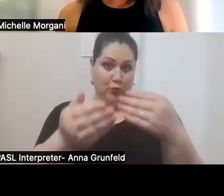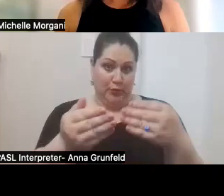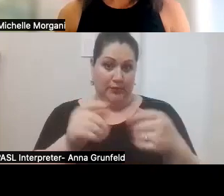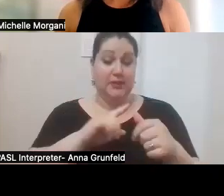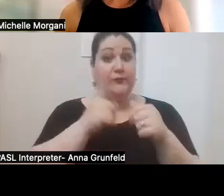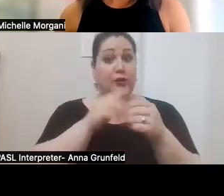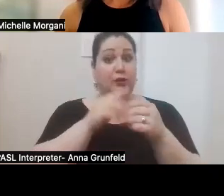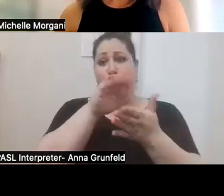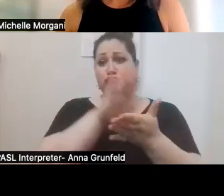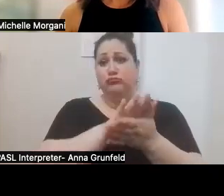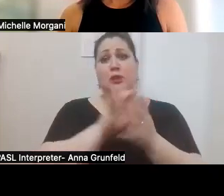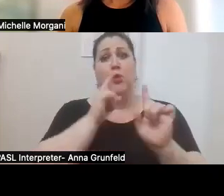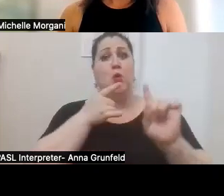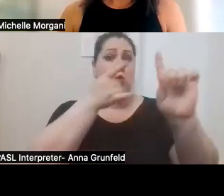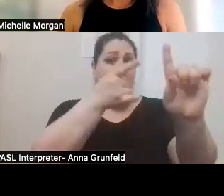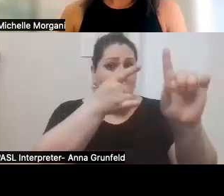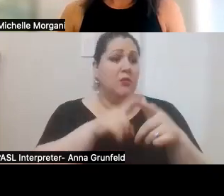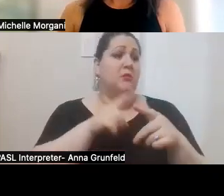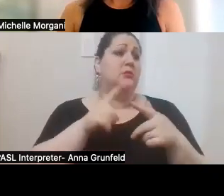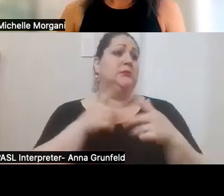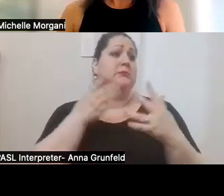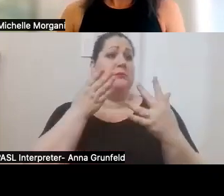possible interventions and technologies that may support them.